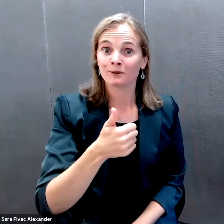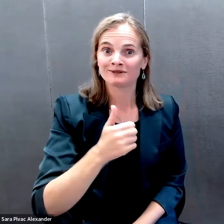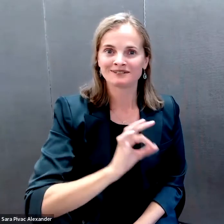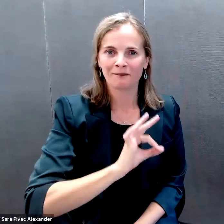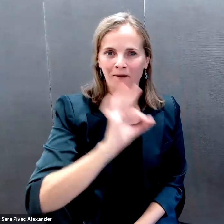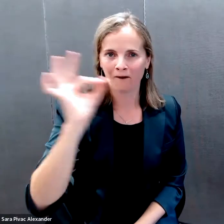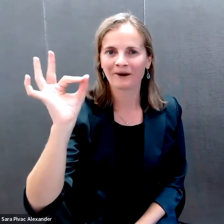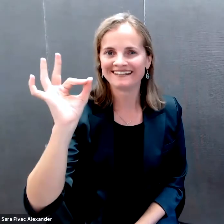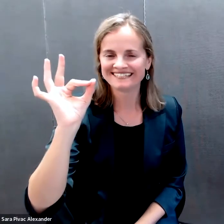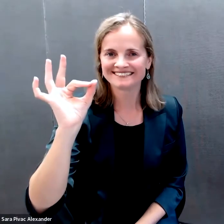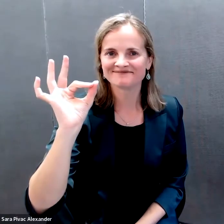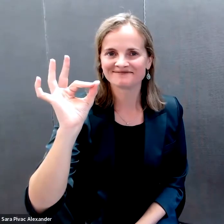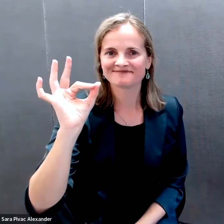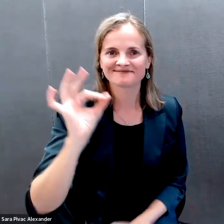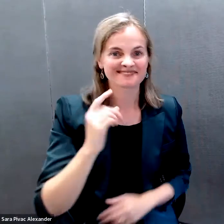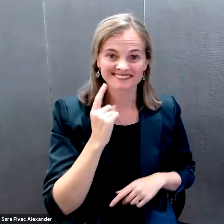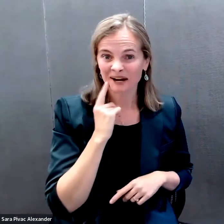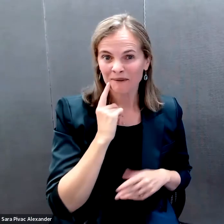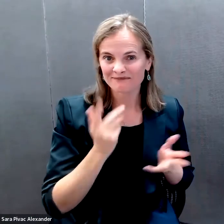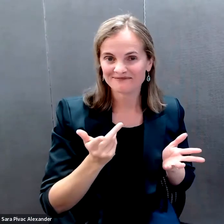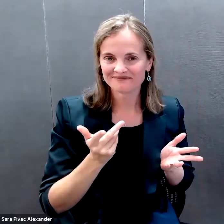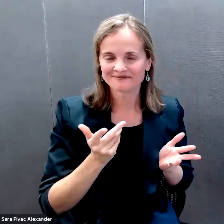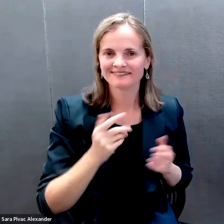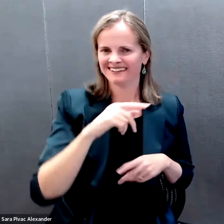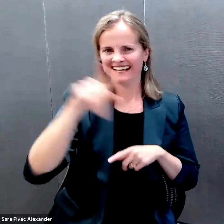good morning that's simple